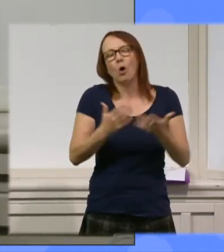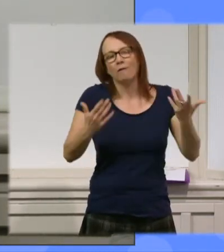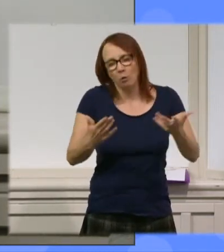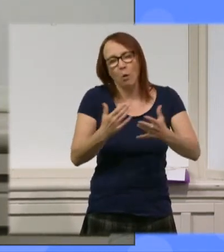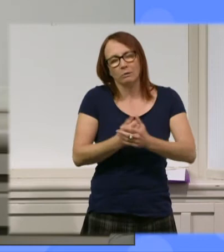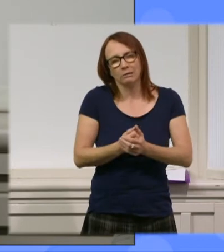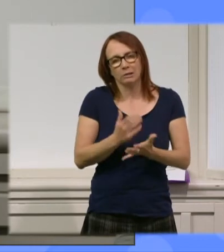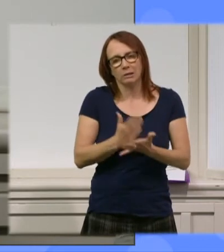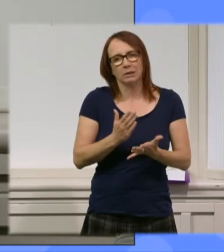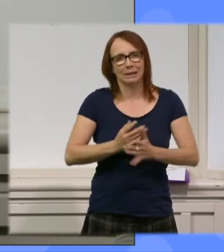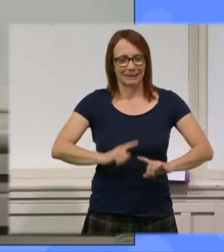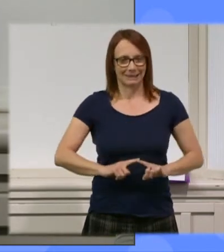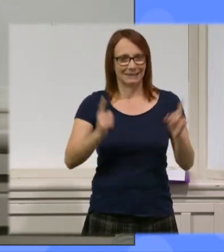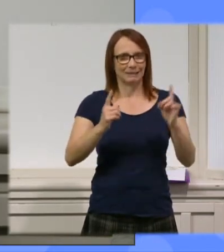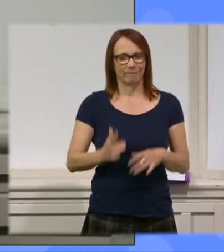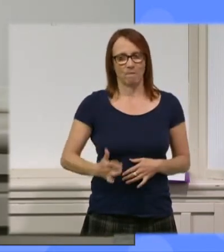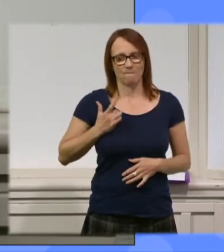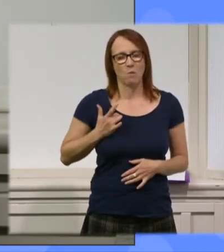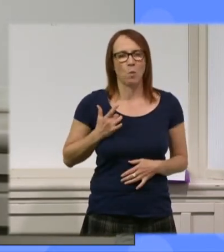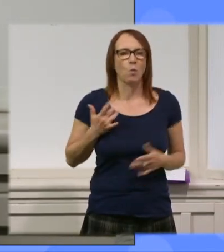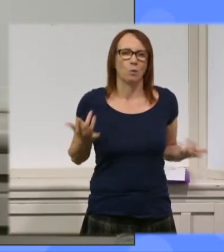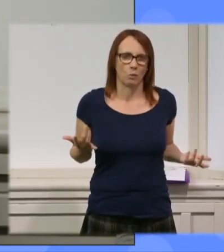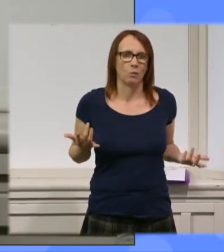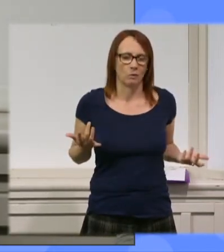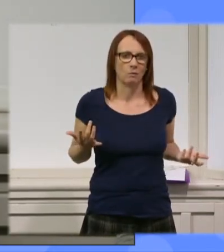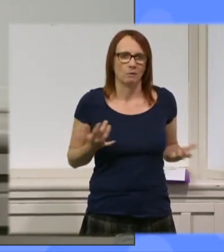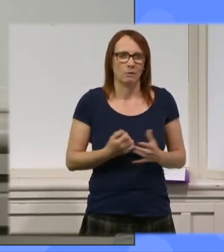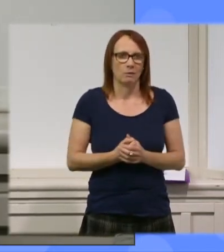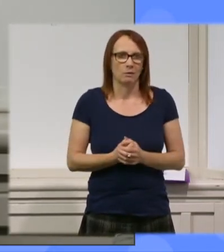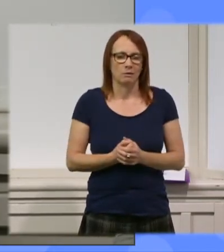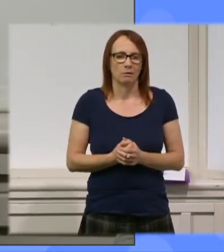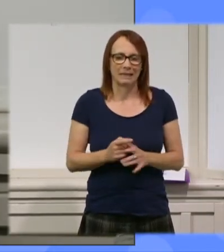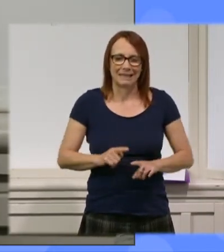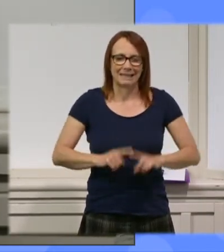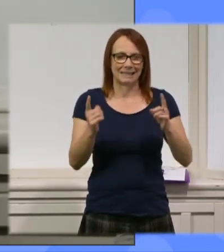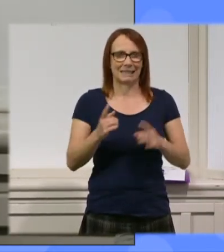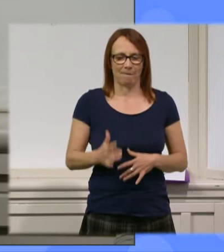differences in our ideas not just our ideas about how we get to where we want